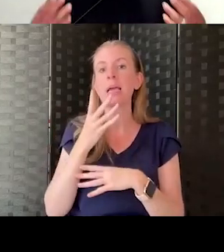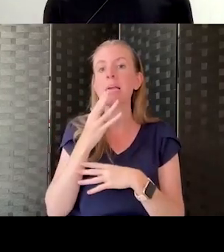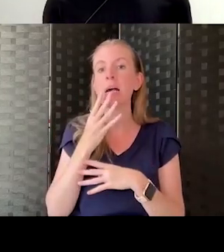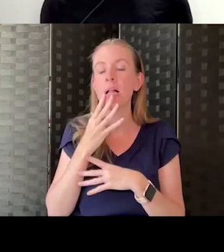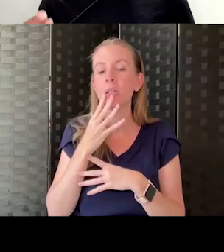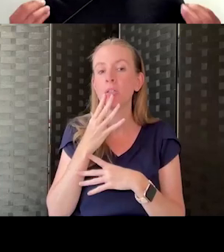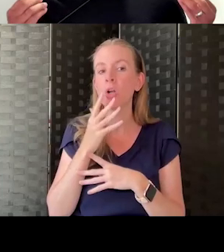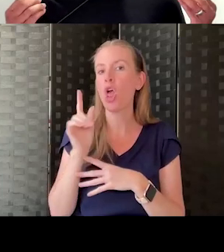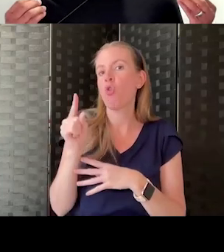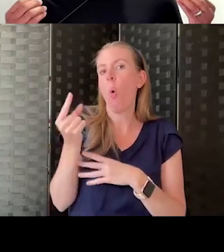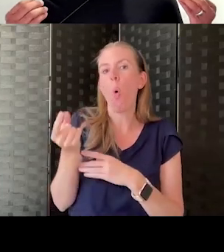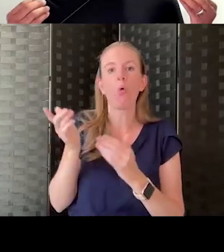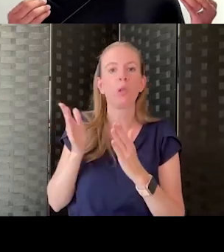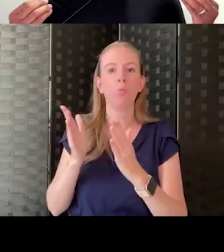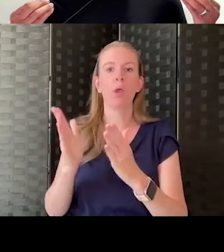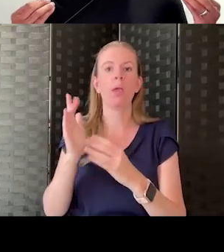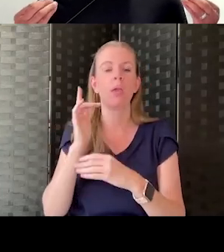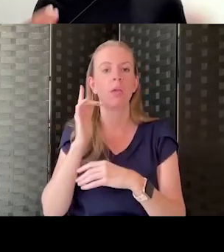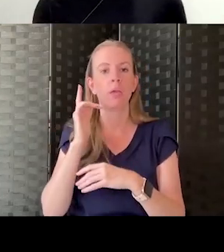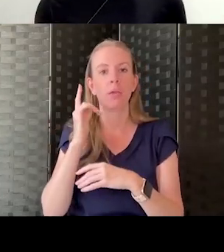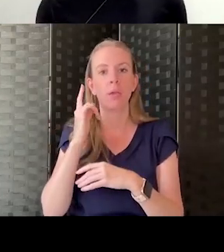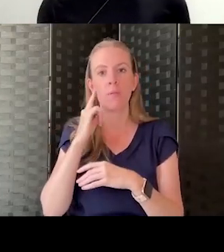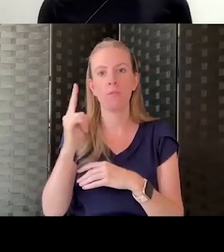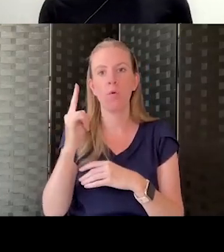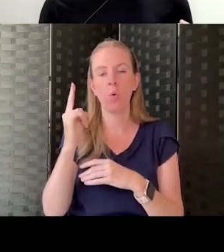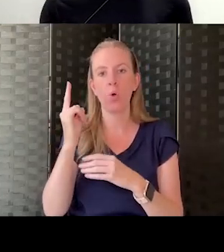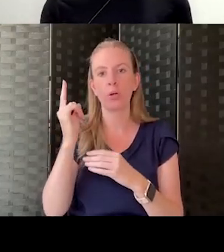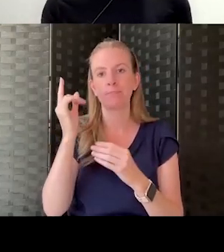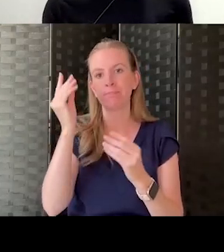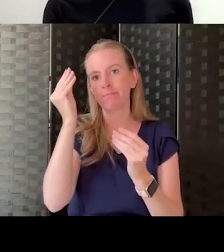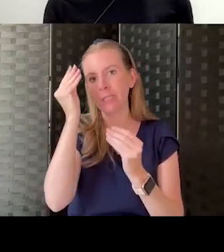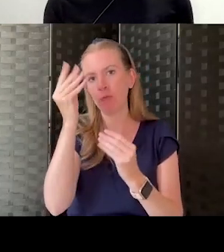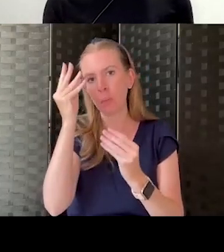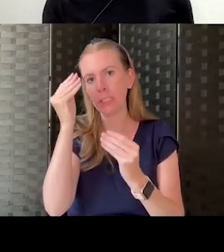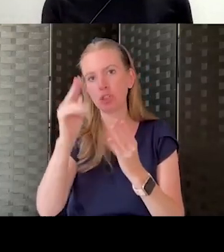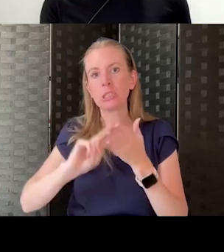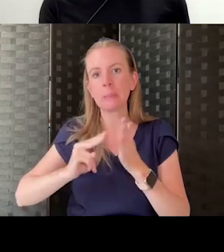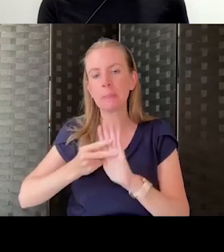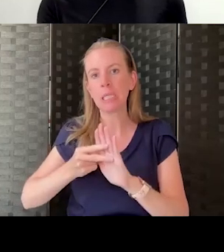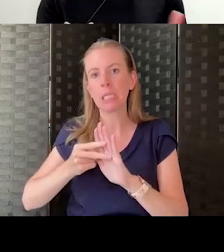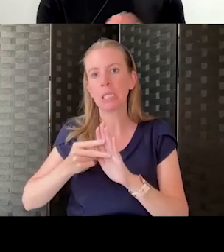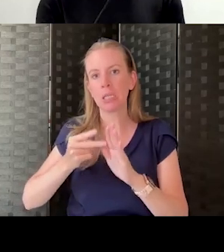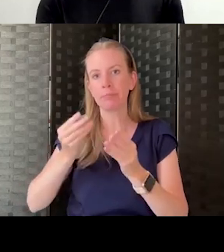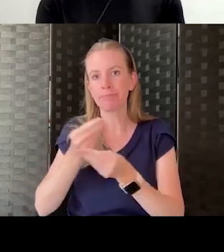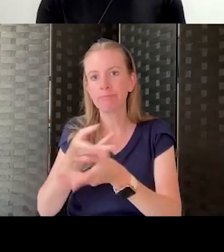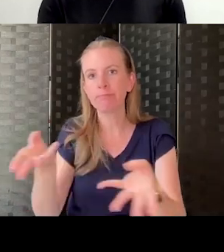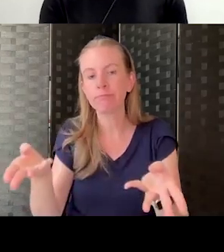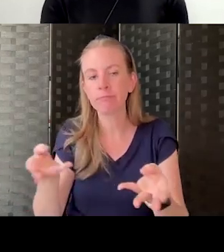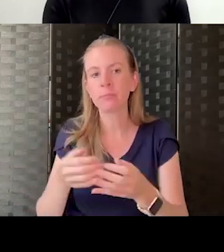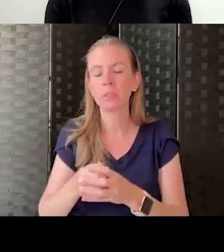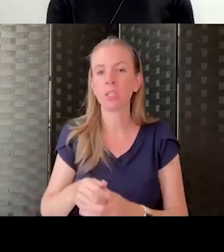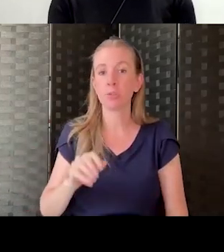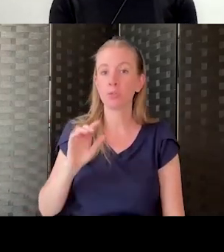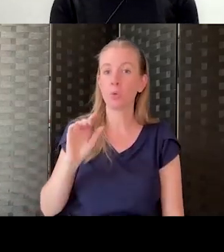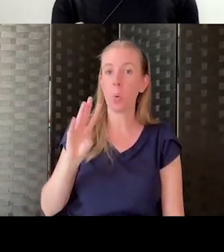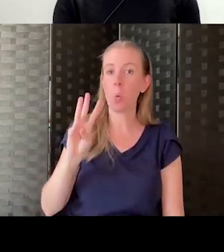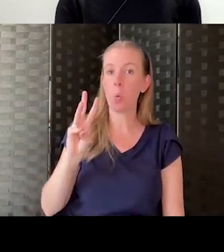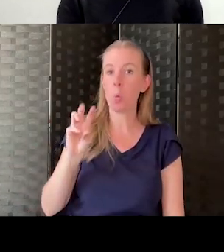only means to convey context or convey meaning. From the survey that WebAIM did we found 81% of